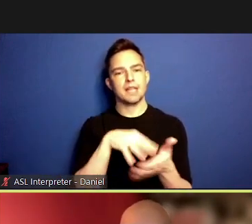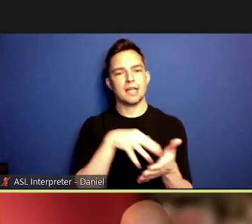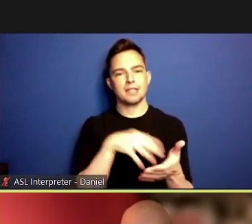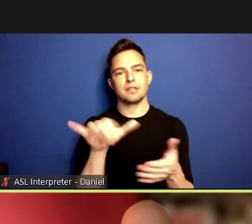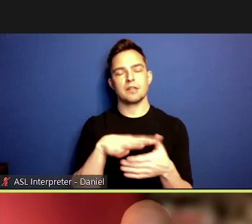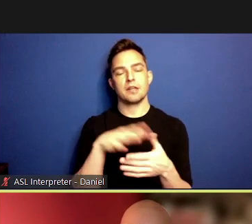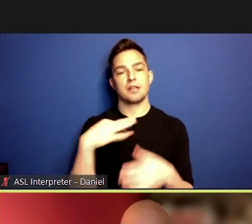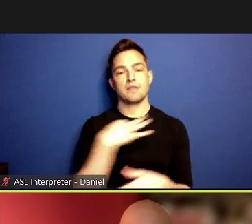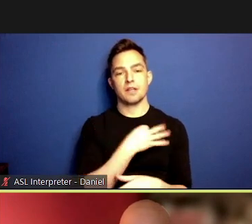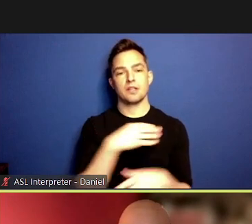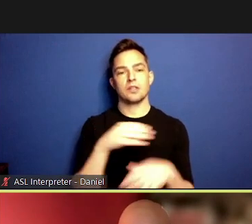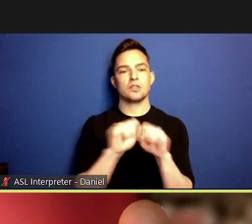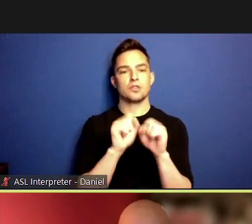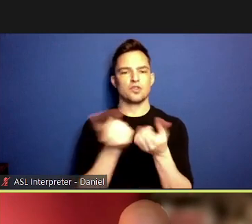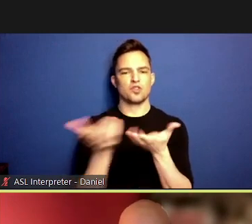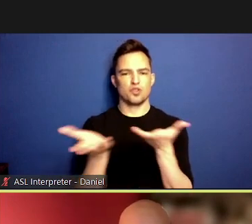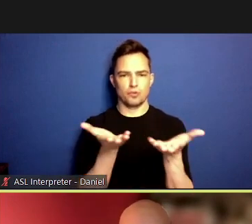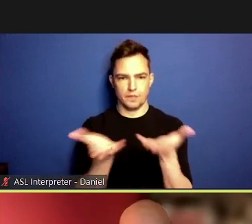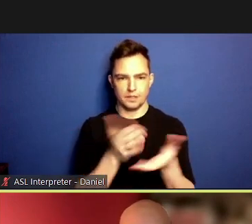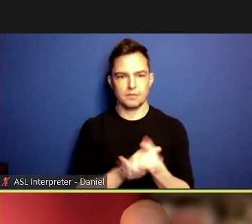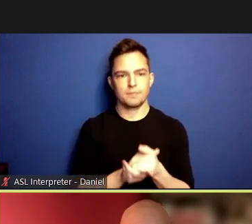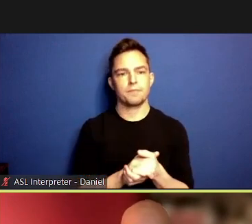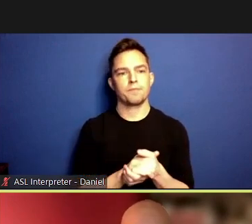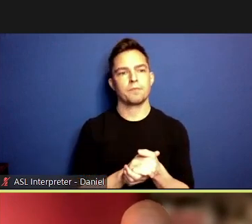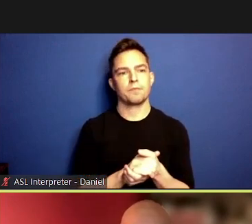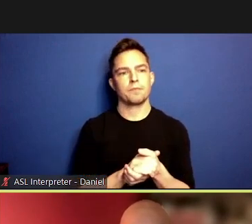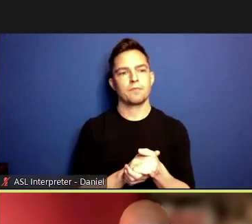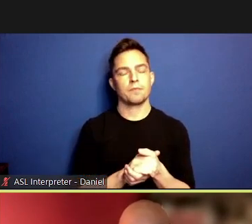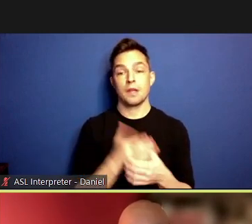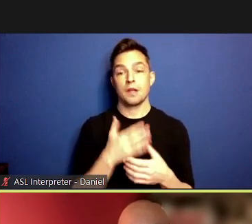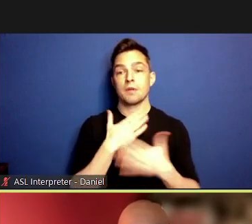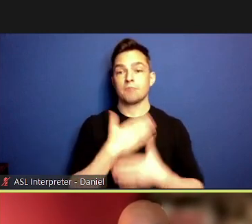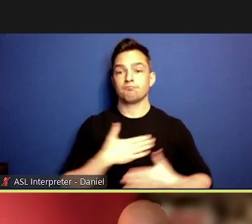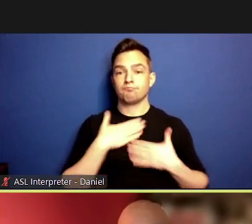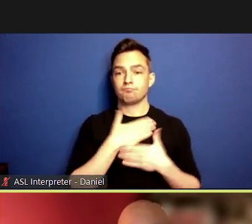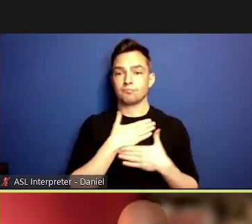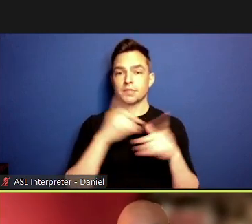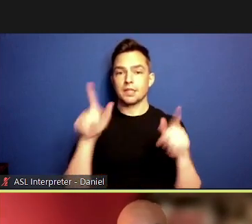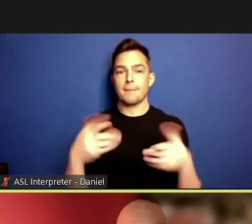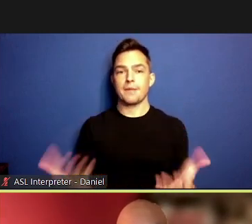and Social Services. It is my pleasure to be here with you today and to welcome you